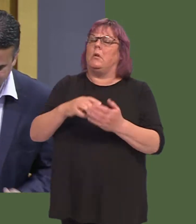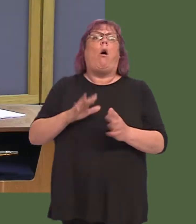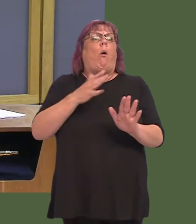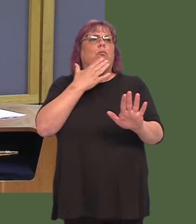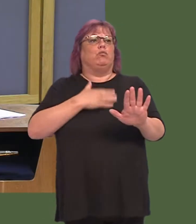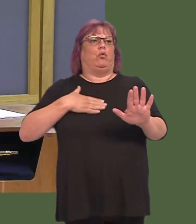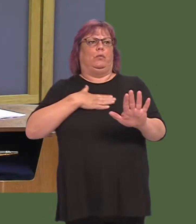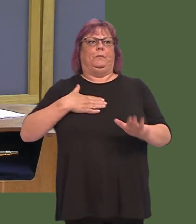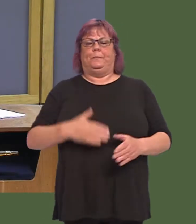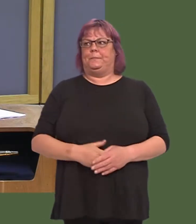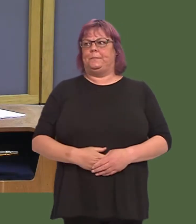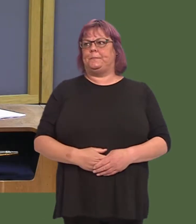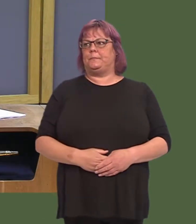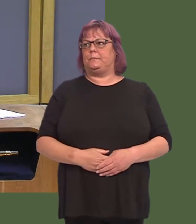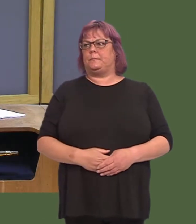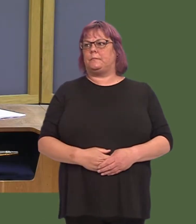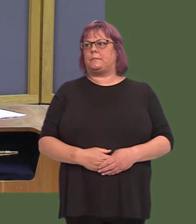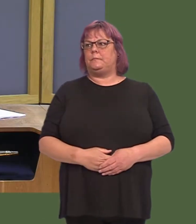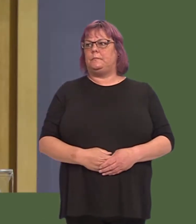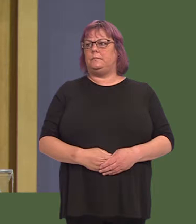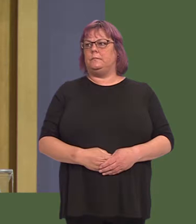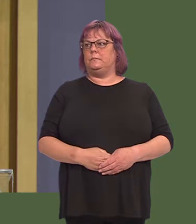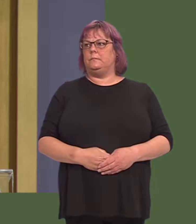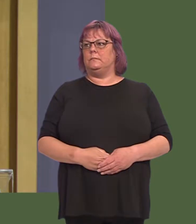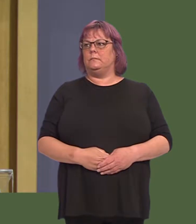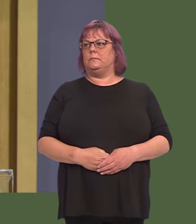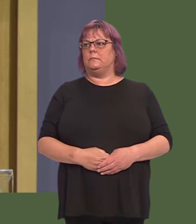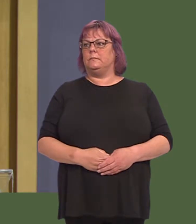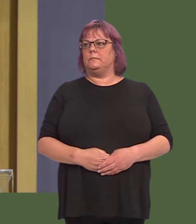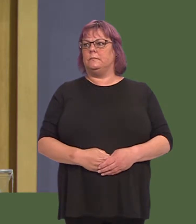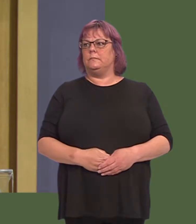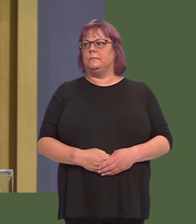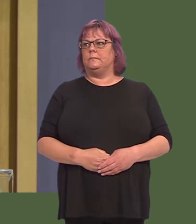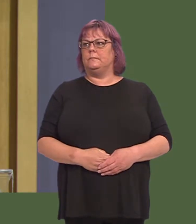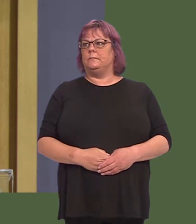Neil McEvoy AM: Excuse me; I do apologise.